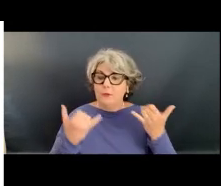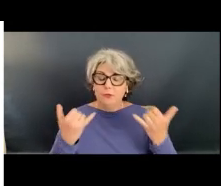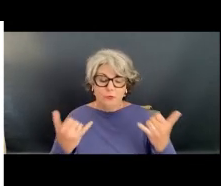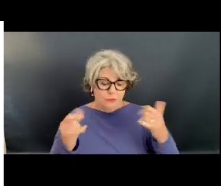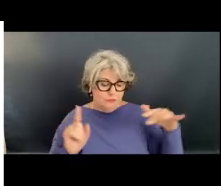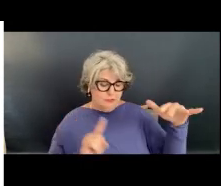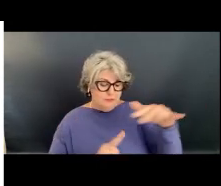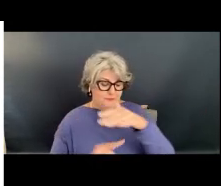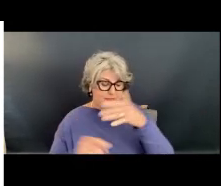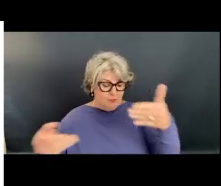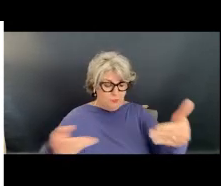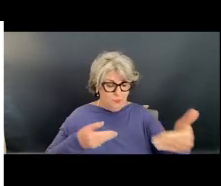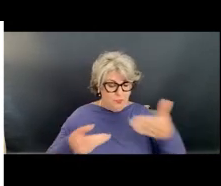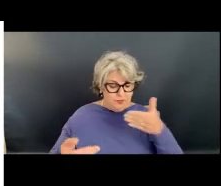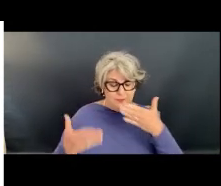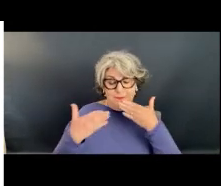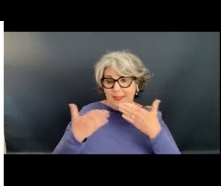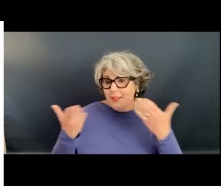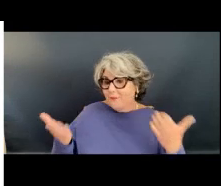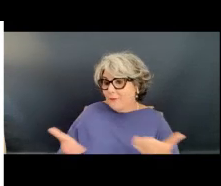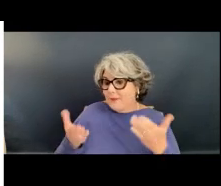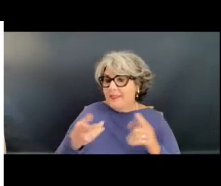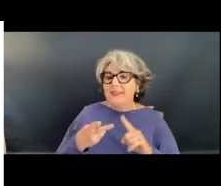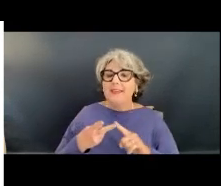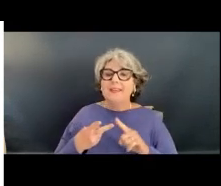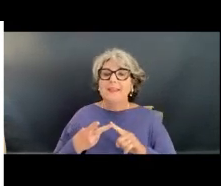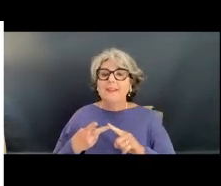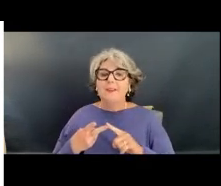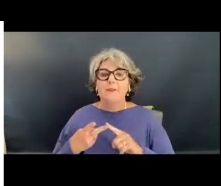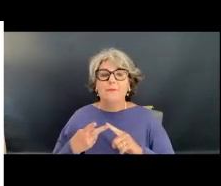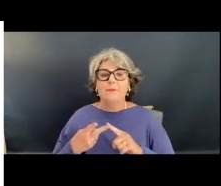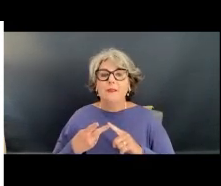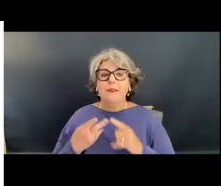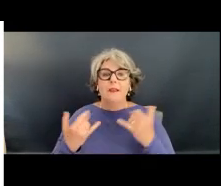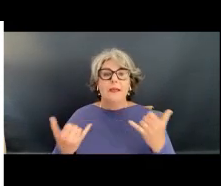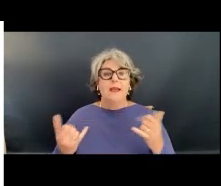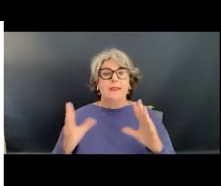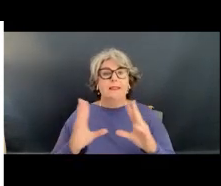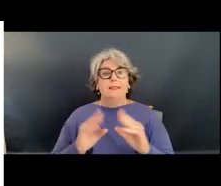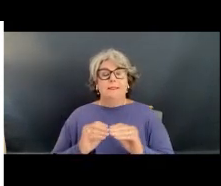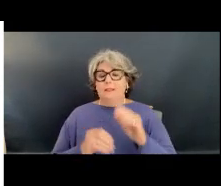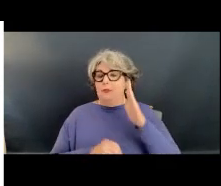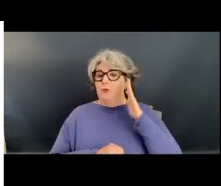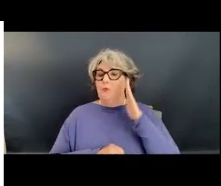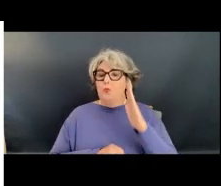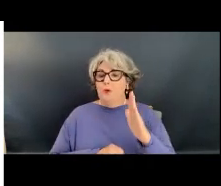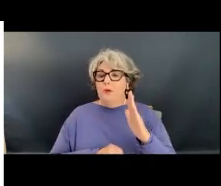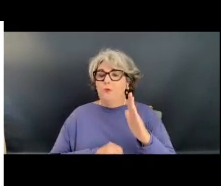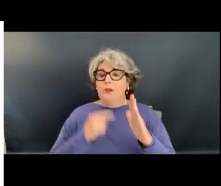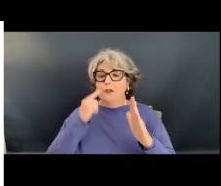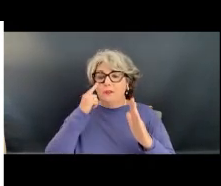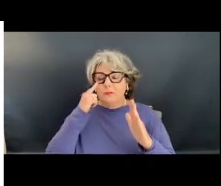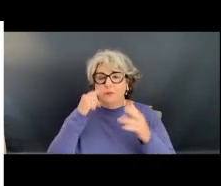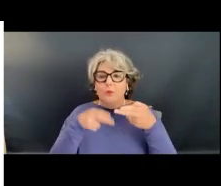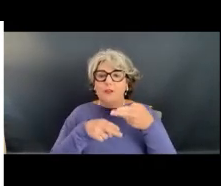And again, thank you for being here. In this session, we are going to be doing what's called Steal